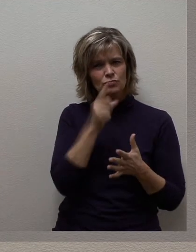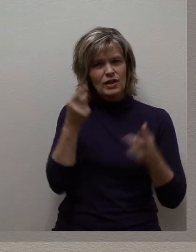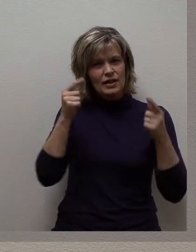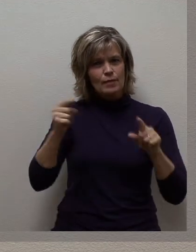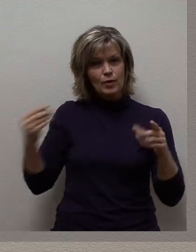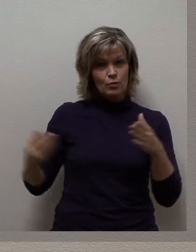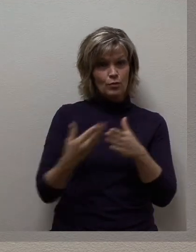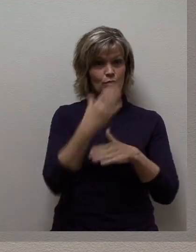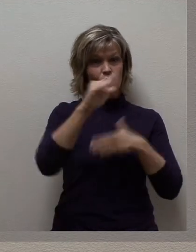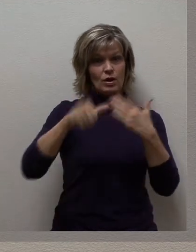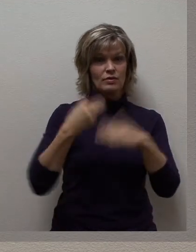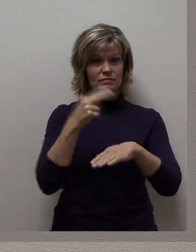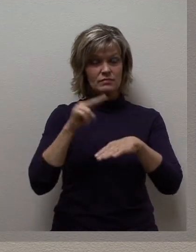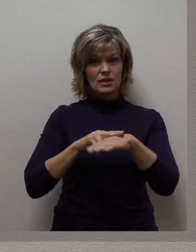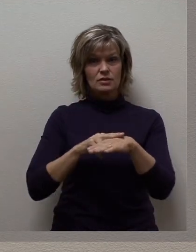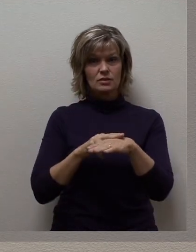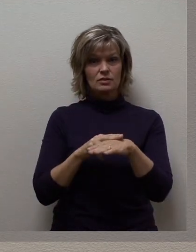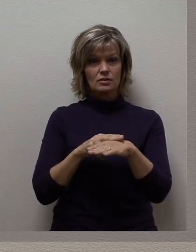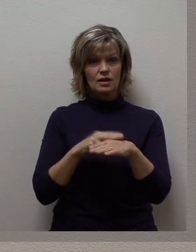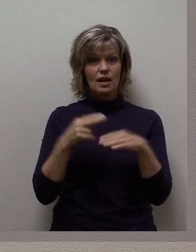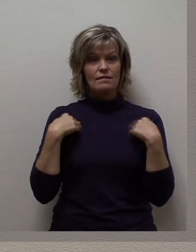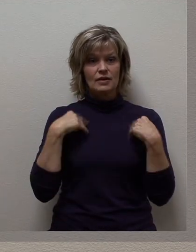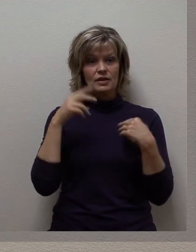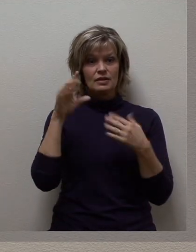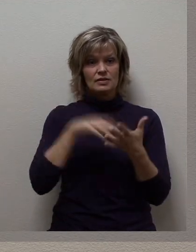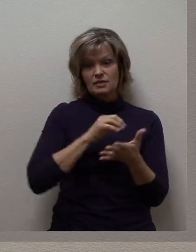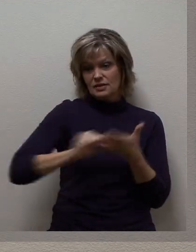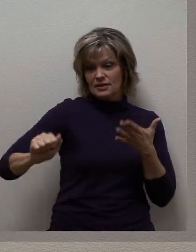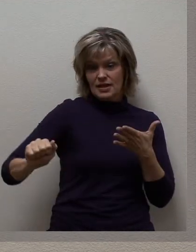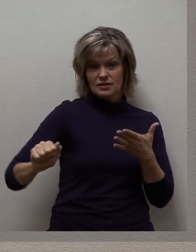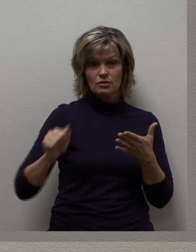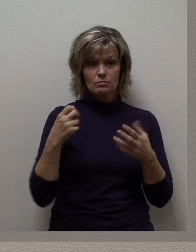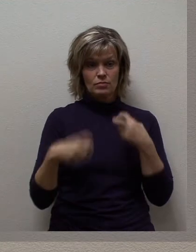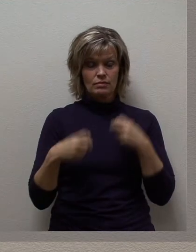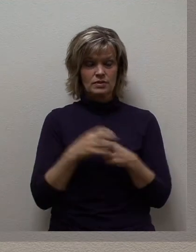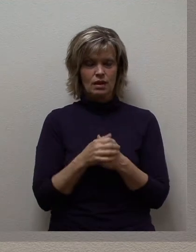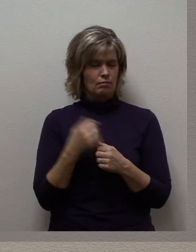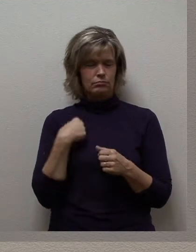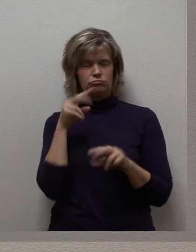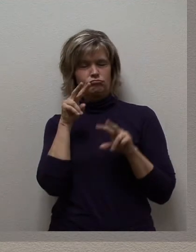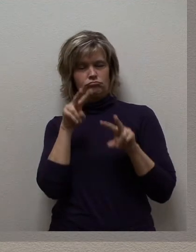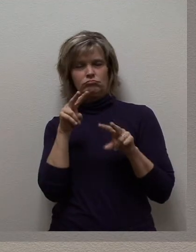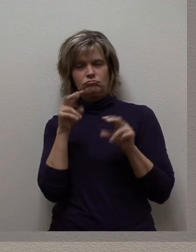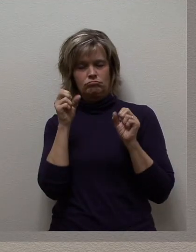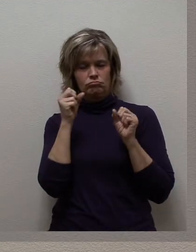that wasn't being done throughout the nation in times of disaster, and I was actually taken back by that.